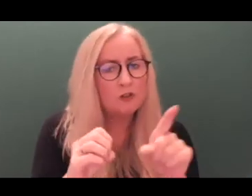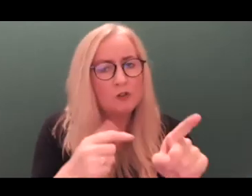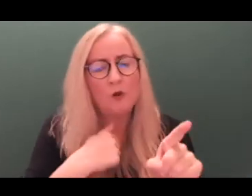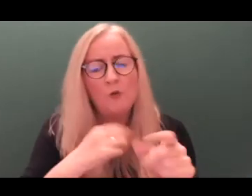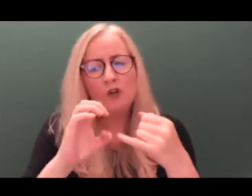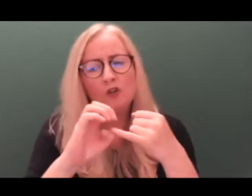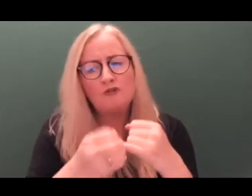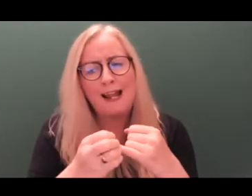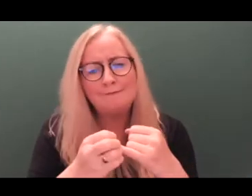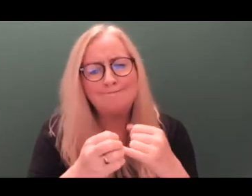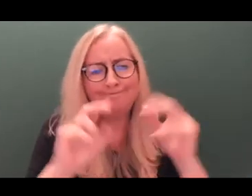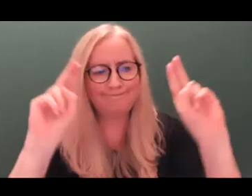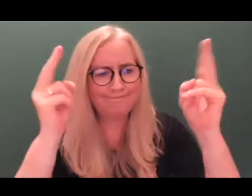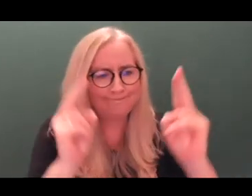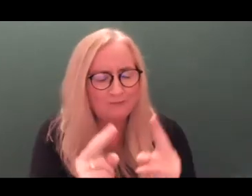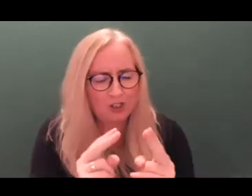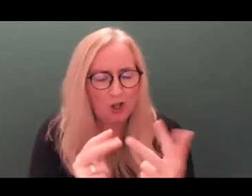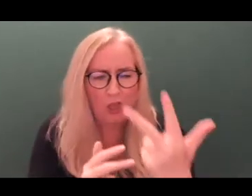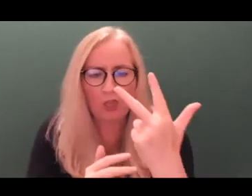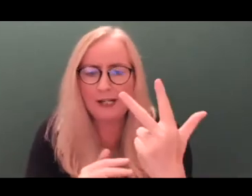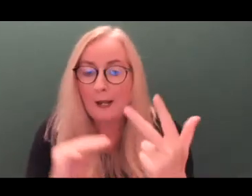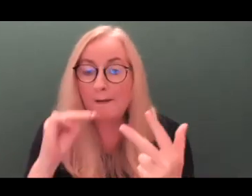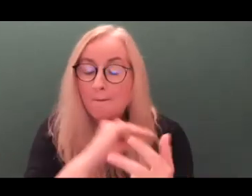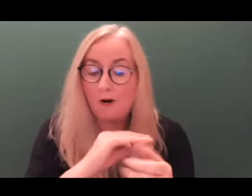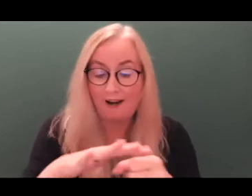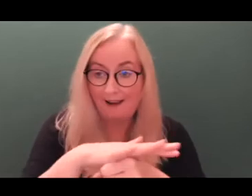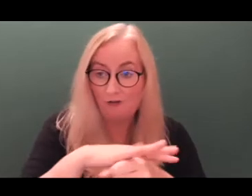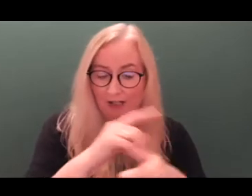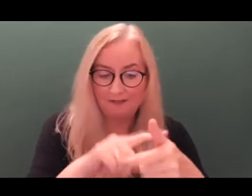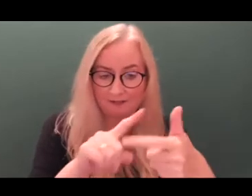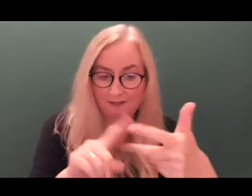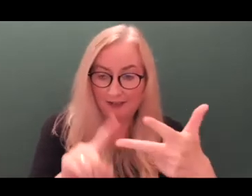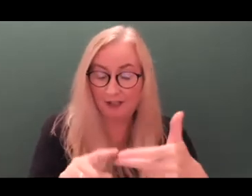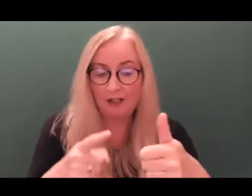pin it down to a number of three key areas. The first one will be next of kin decision